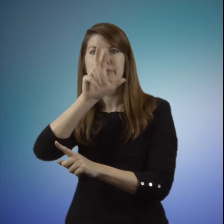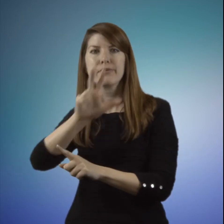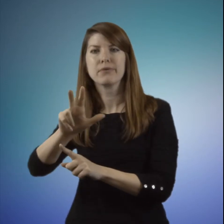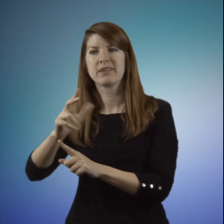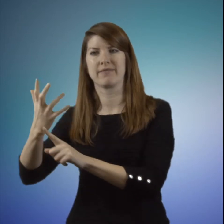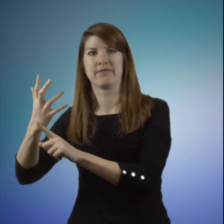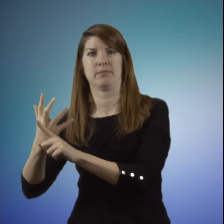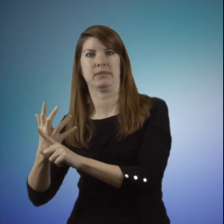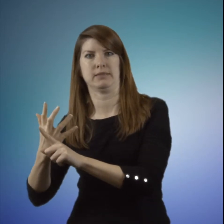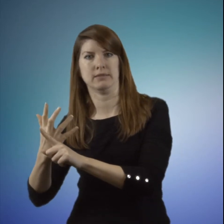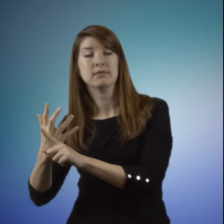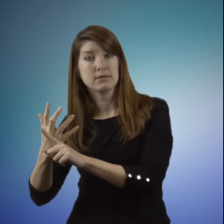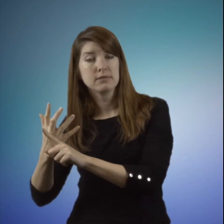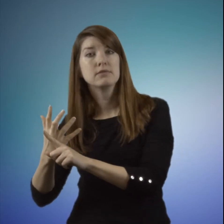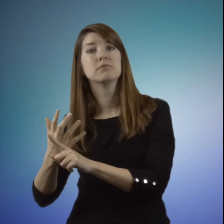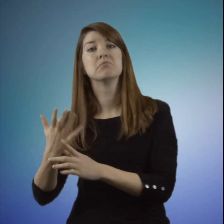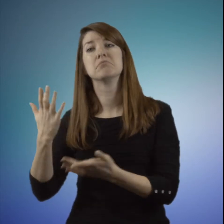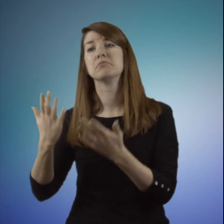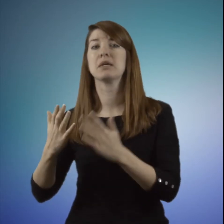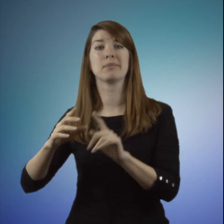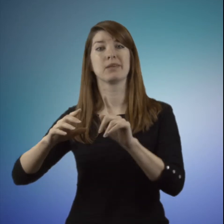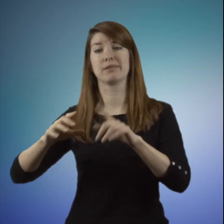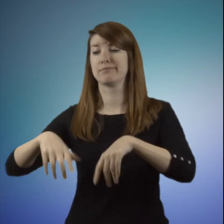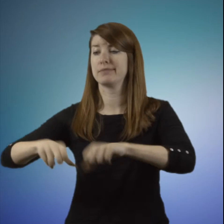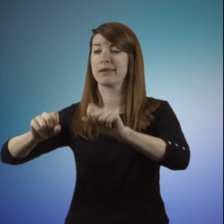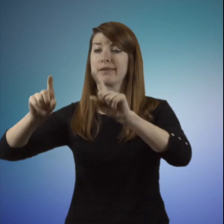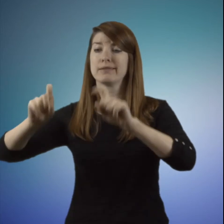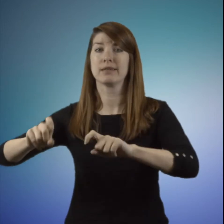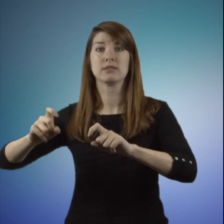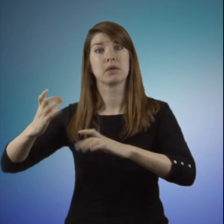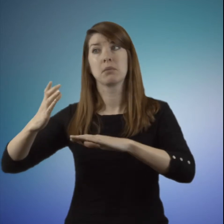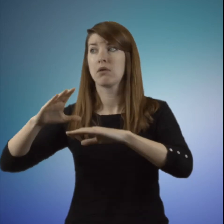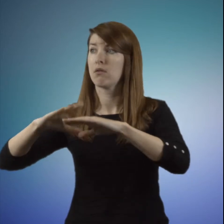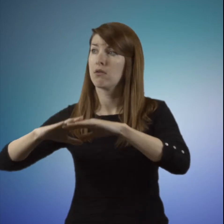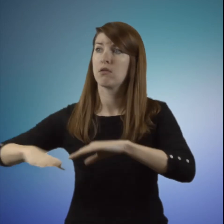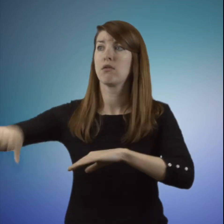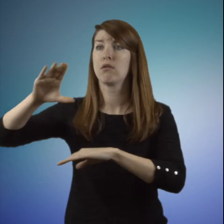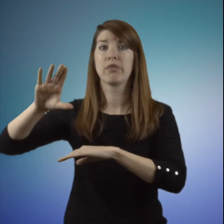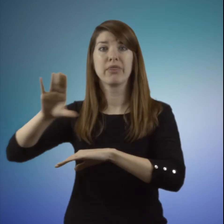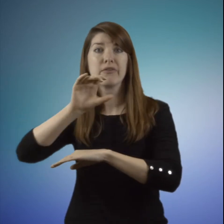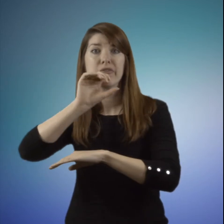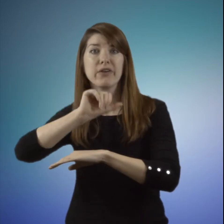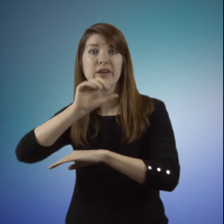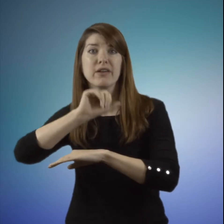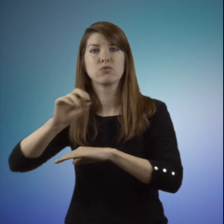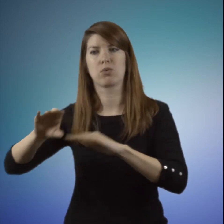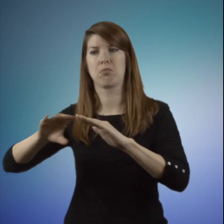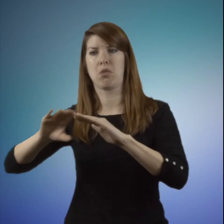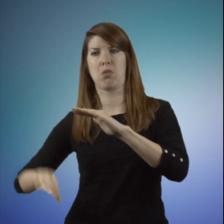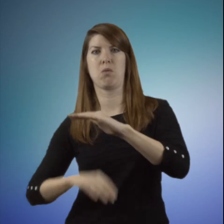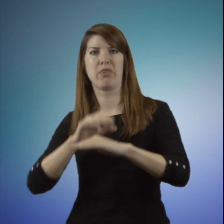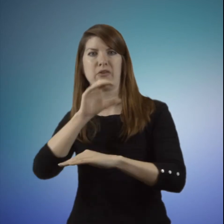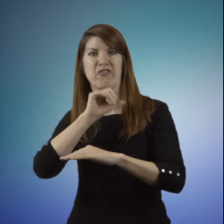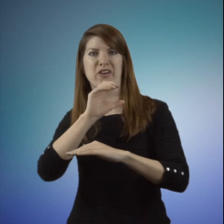they may test out on a particular test depending upon their score above their chronological age or below their chronological age.